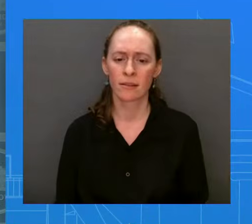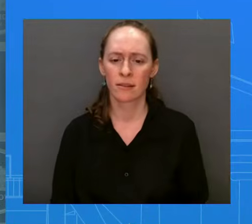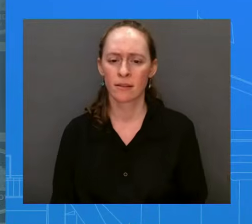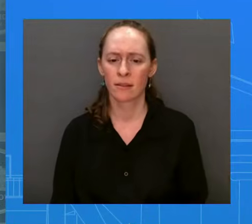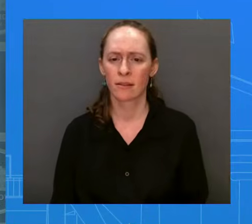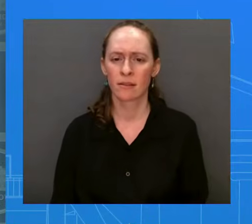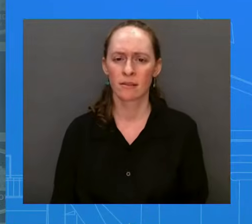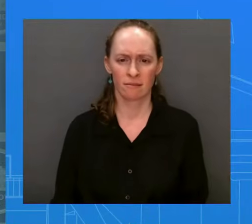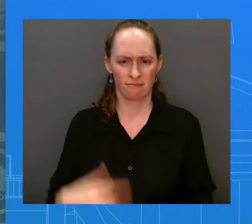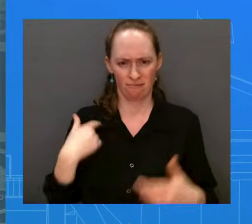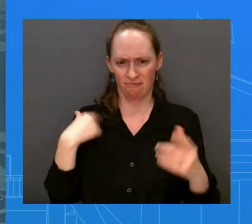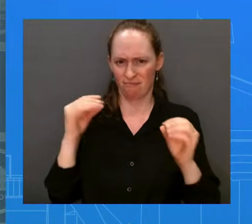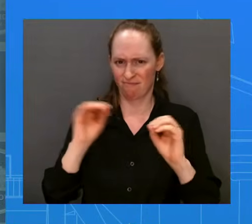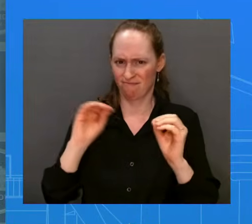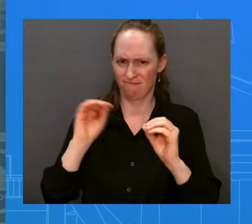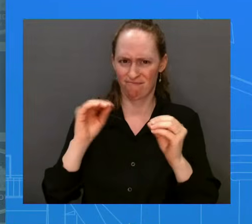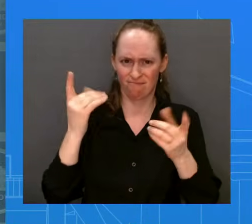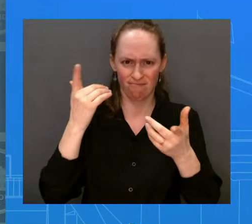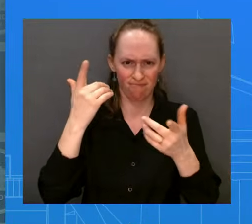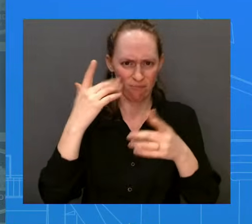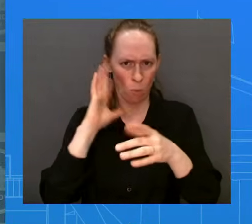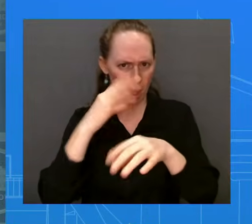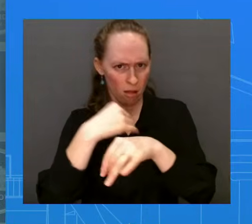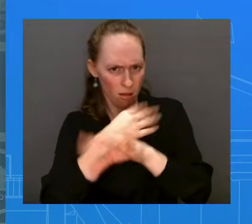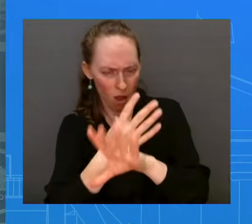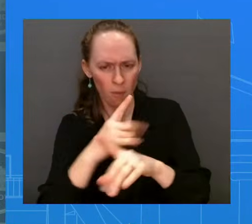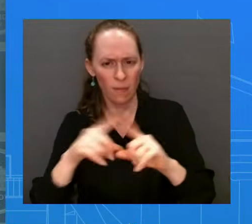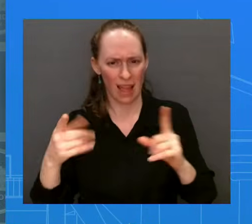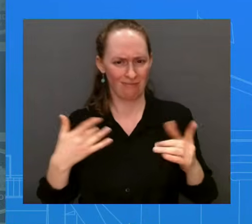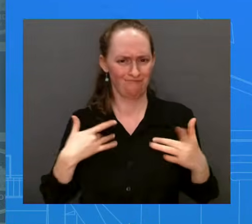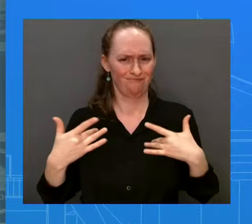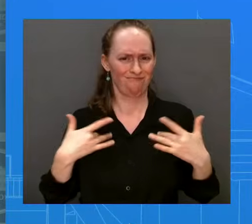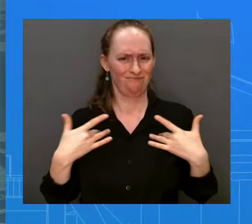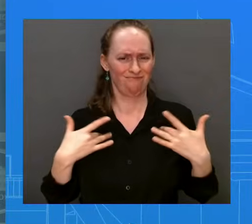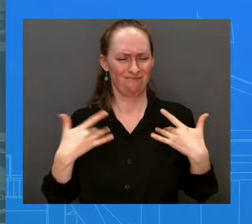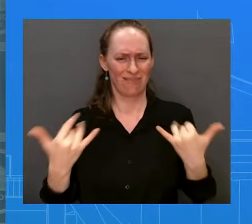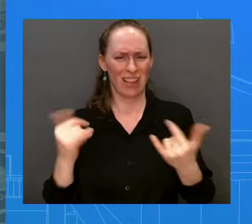flying over U.S. military installation outside the U.S.? Ms. Jean-Pierre: Go ahead. Go ahead. The Press: The Moldovan President just recently has said